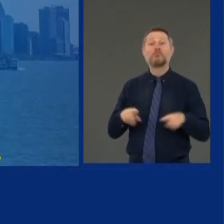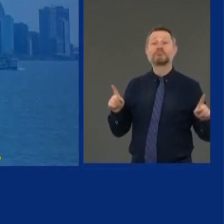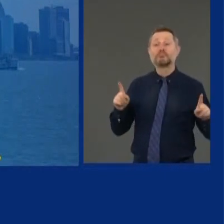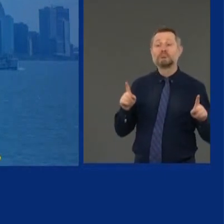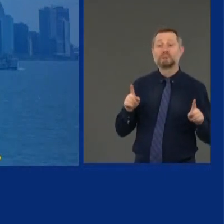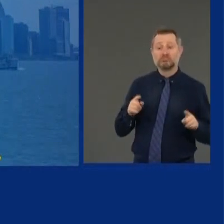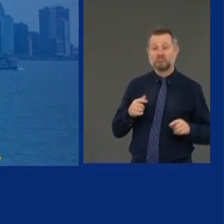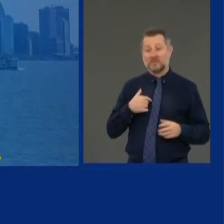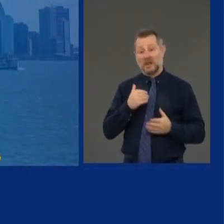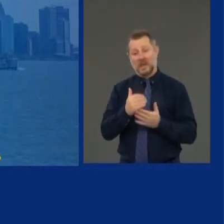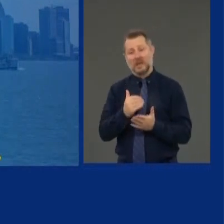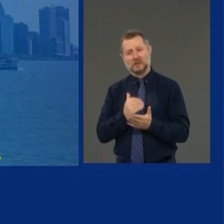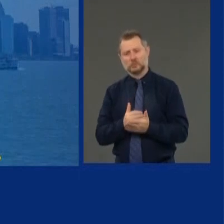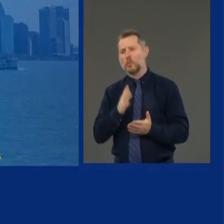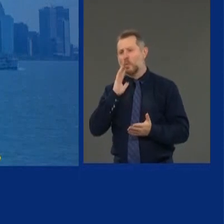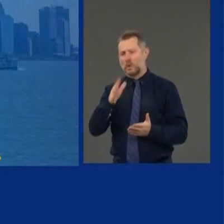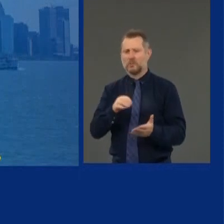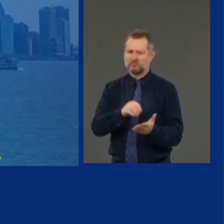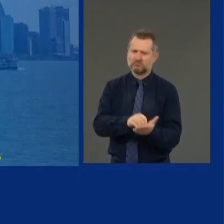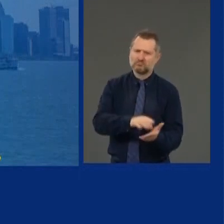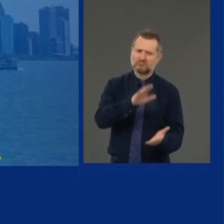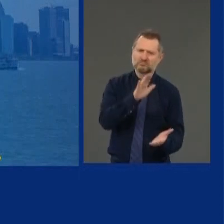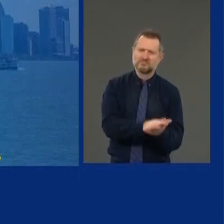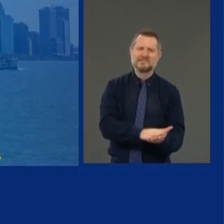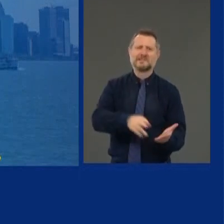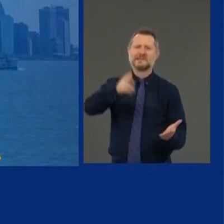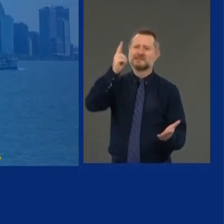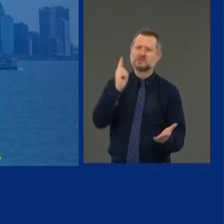AND LARGE.